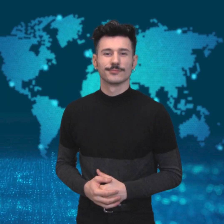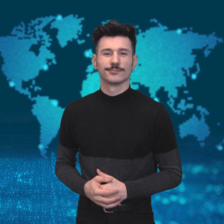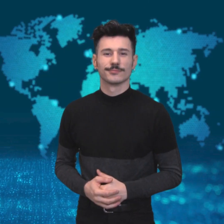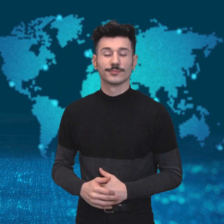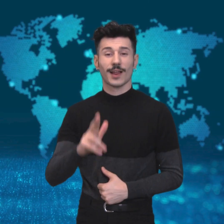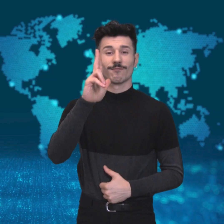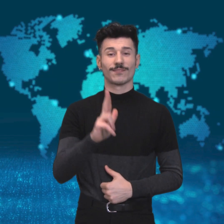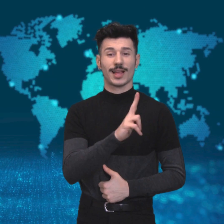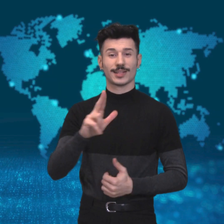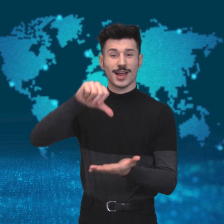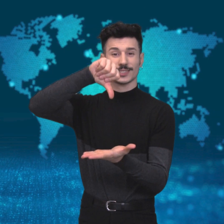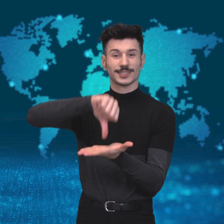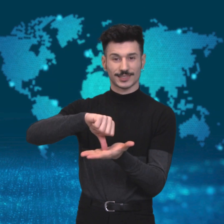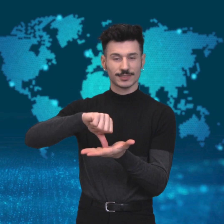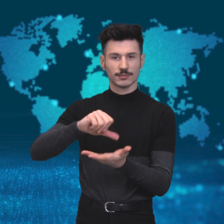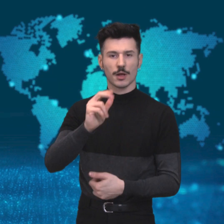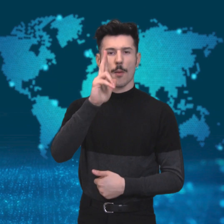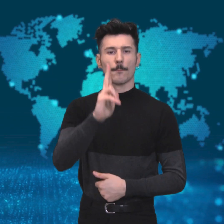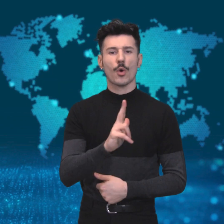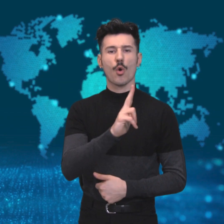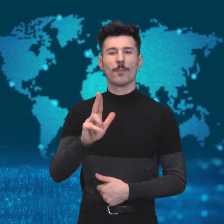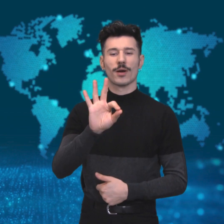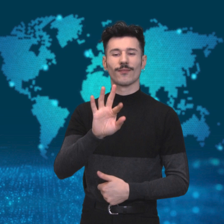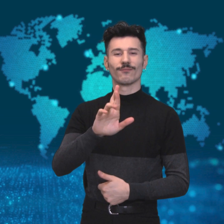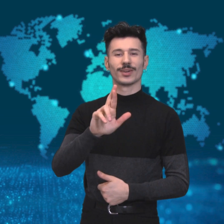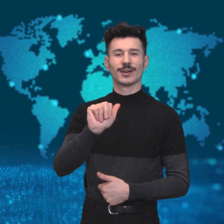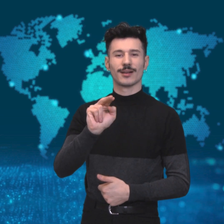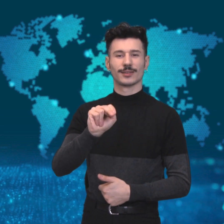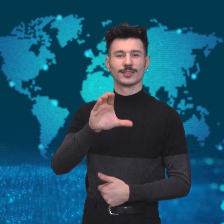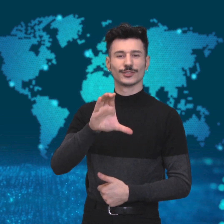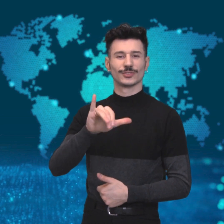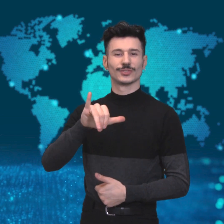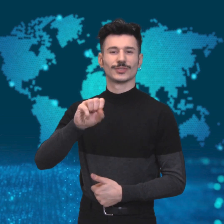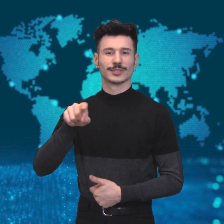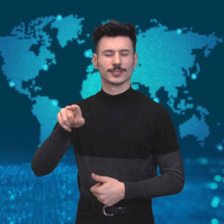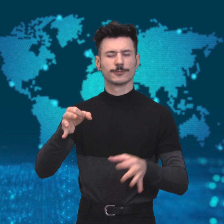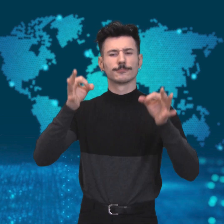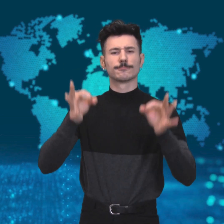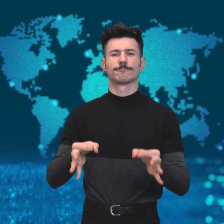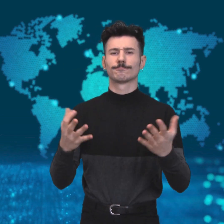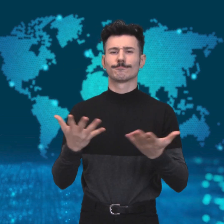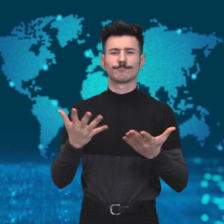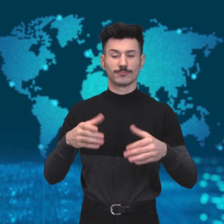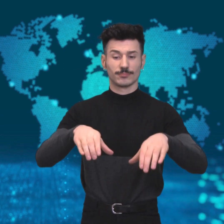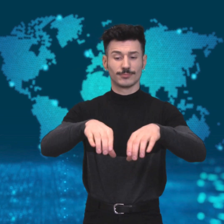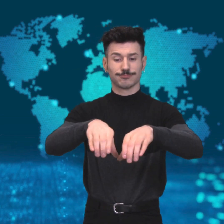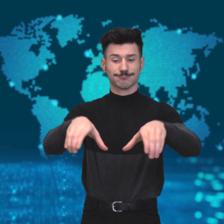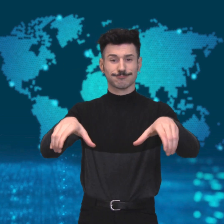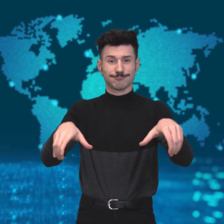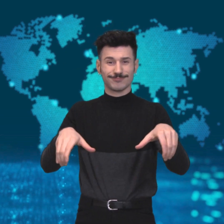[Alessio]: In Vatican City, Pope Francis has turned a